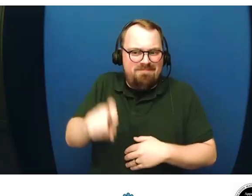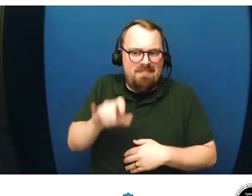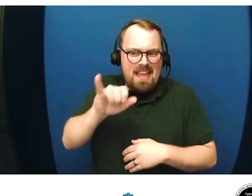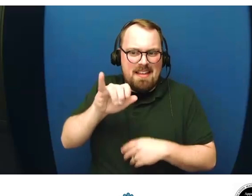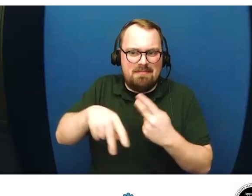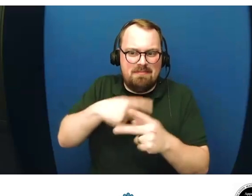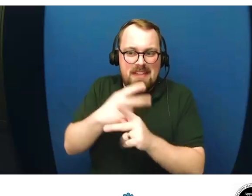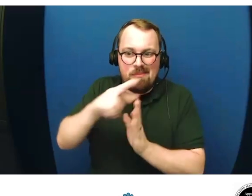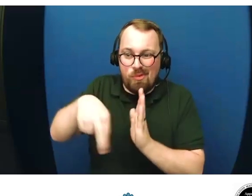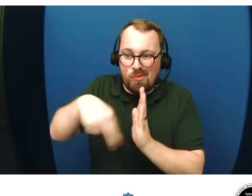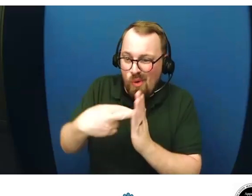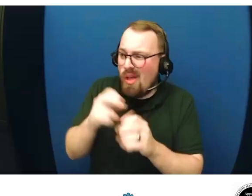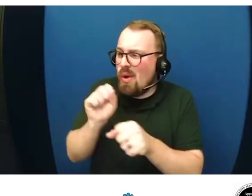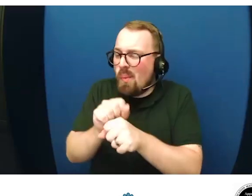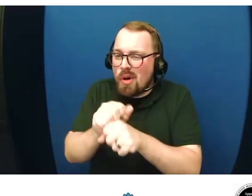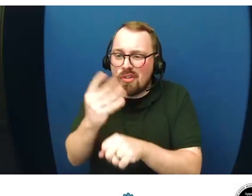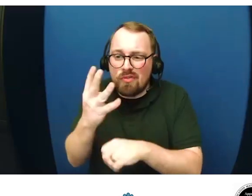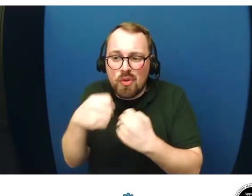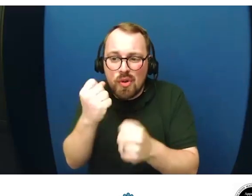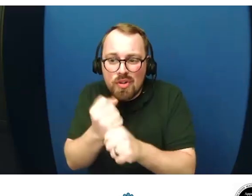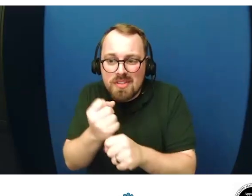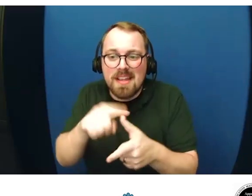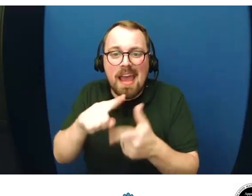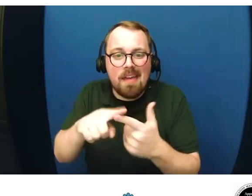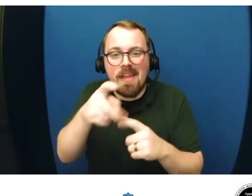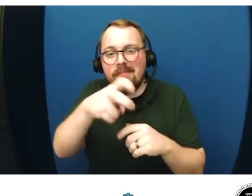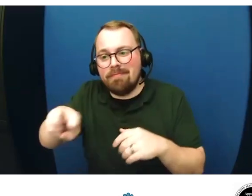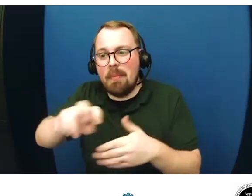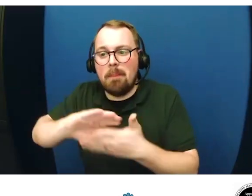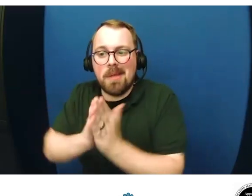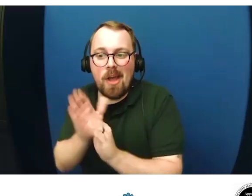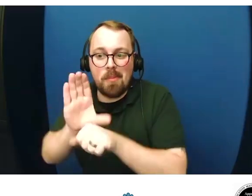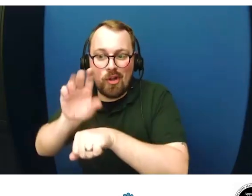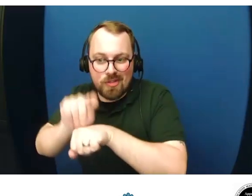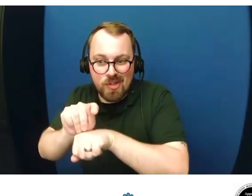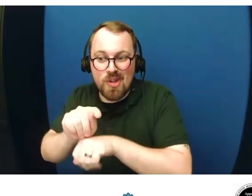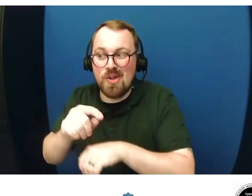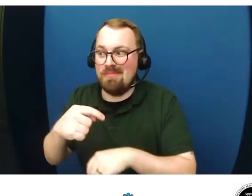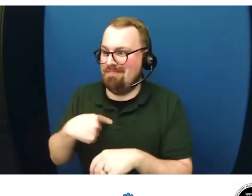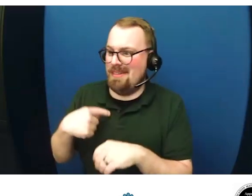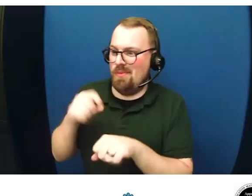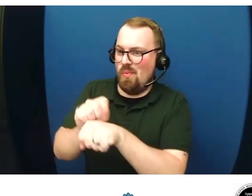and I did that for a couple of years, and then moved into consulting. And so I have been consulting